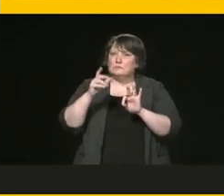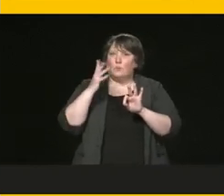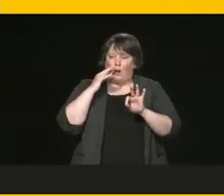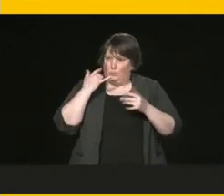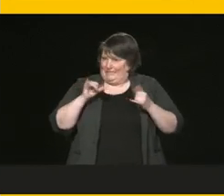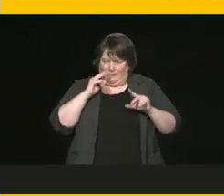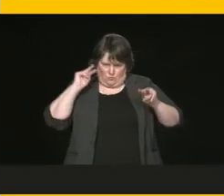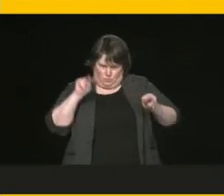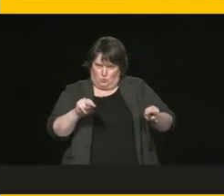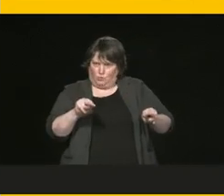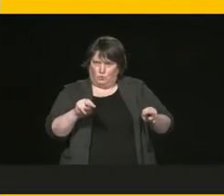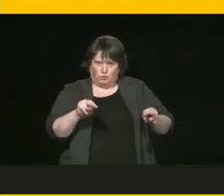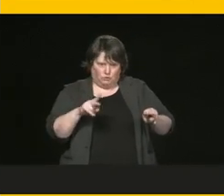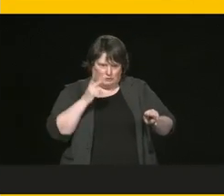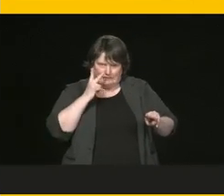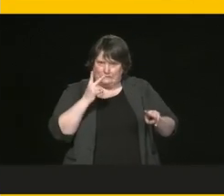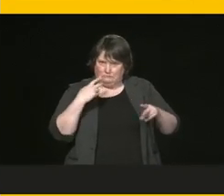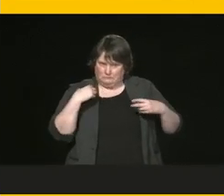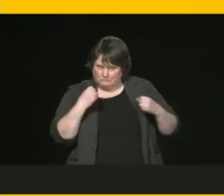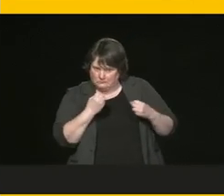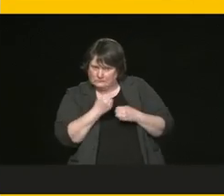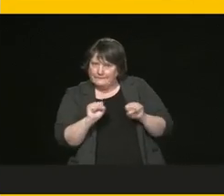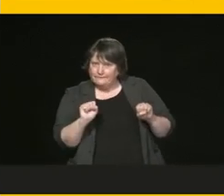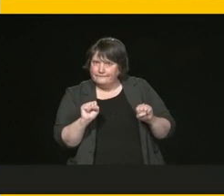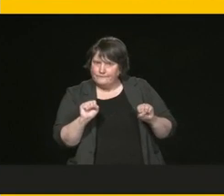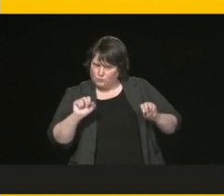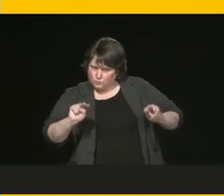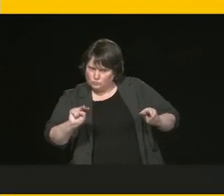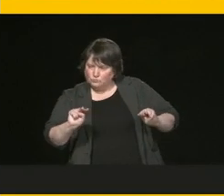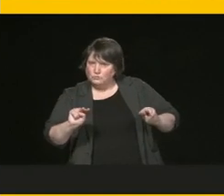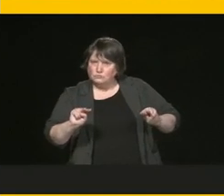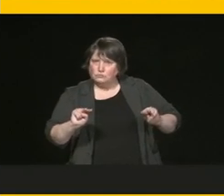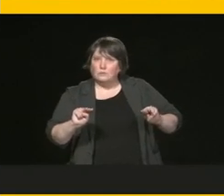BASIS WILL BE AN ESSENTIAL PART OF THE VIGILANCE WE HAVE TO